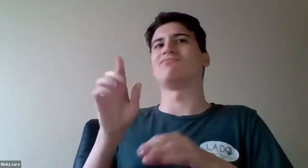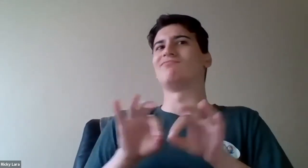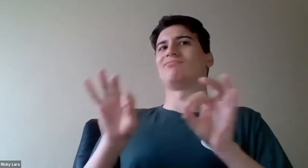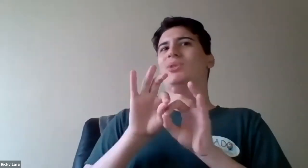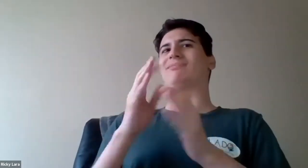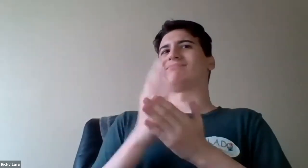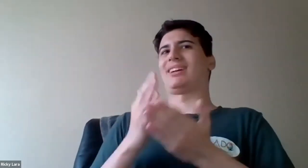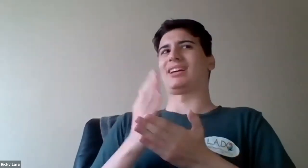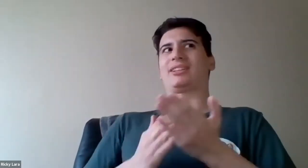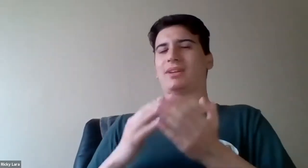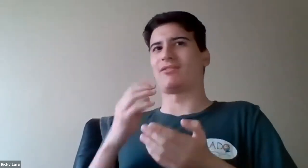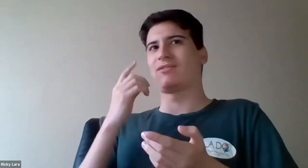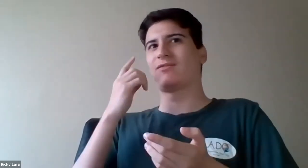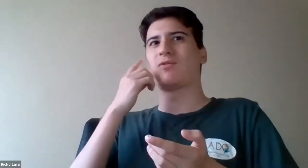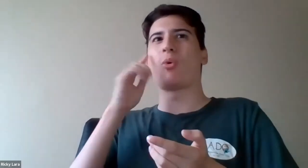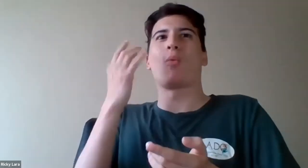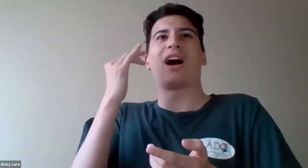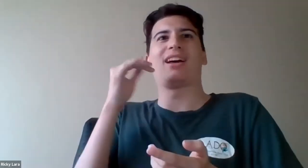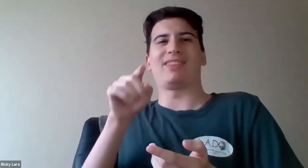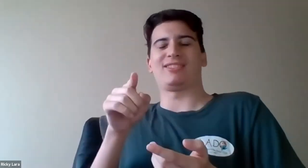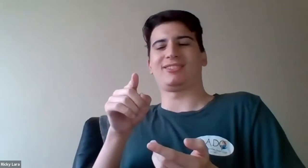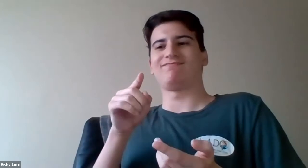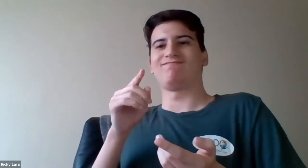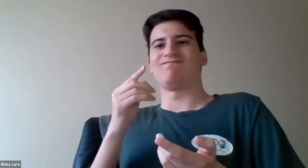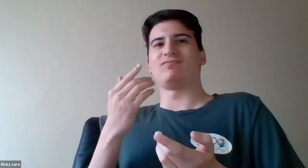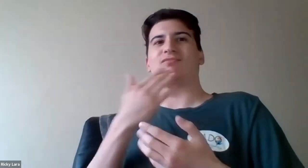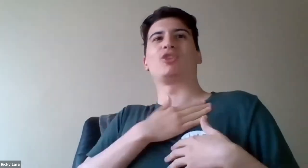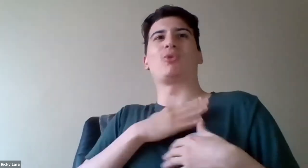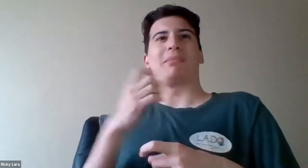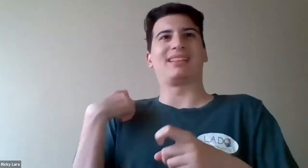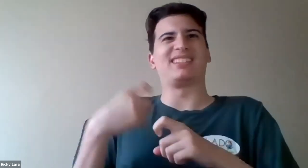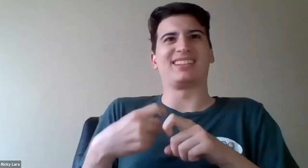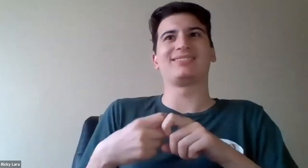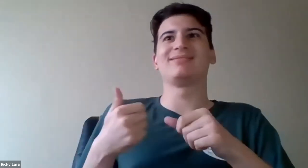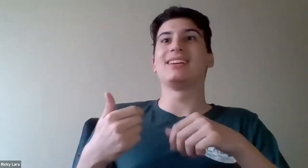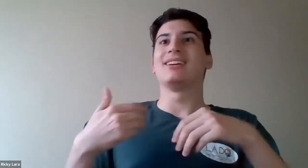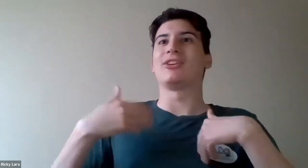of being a, you know, Hispanic, um...